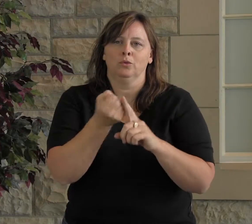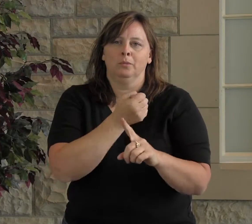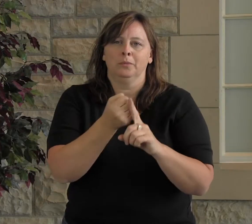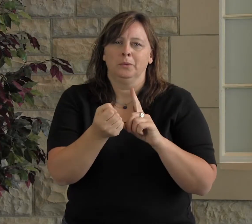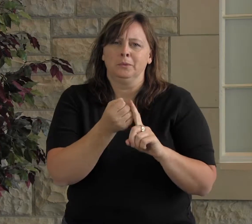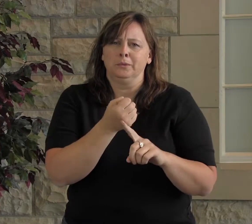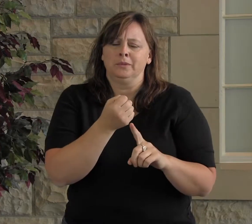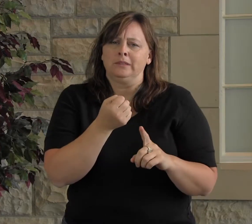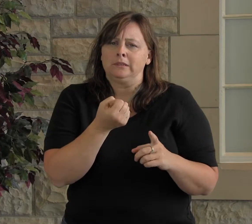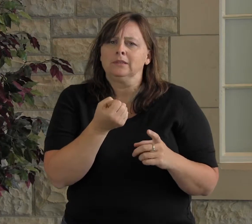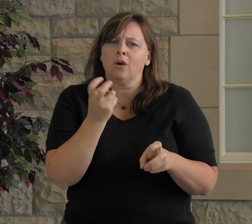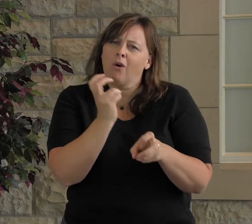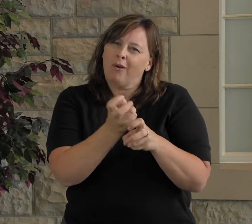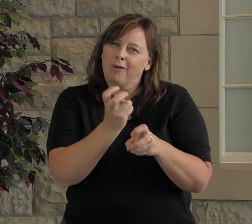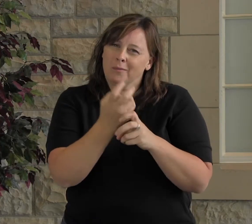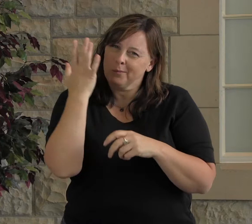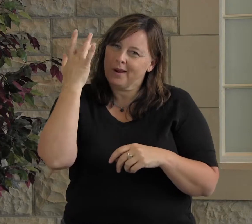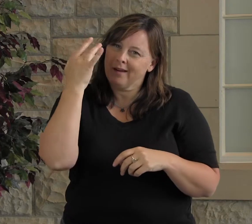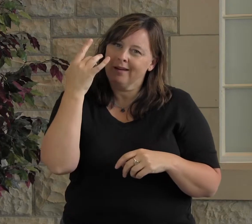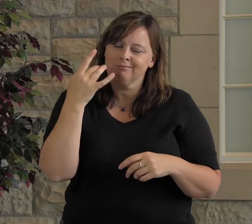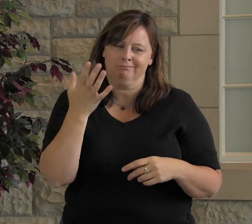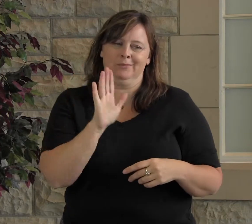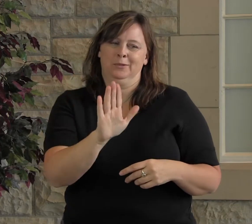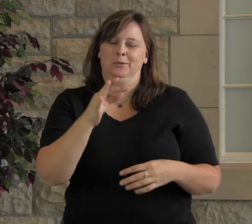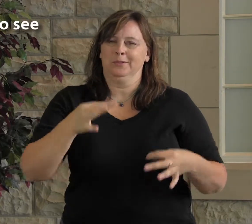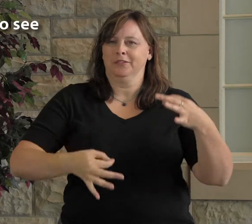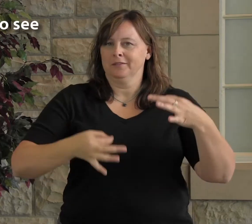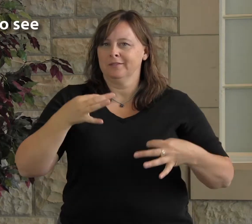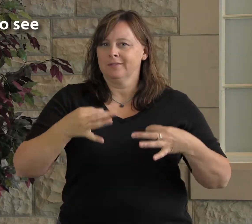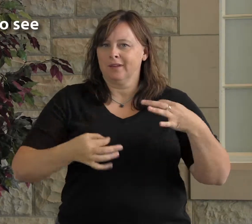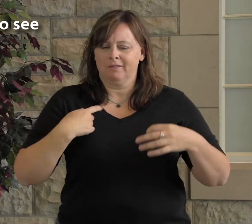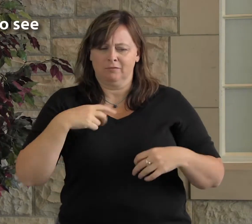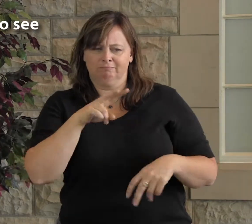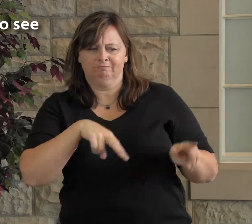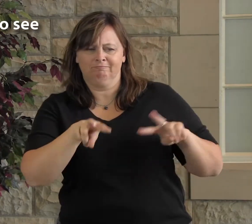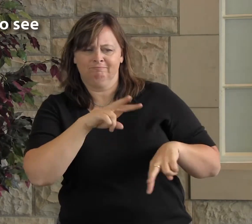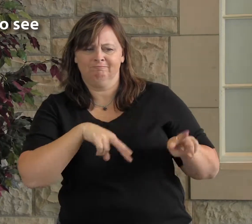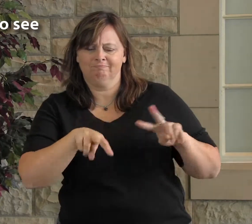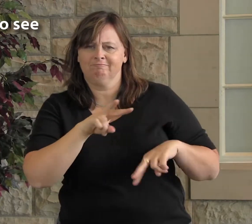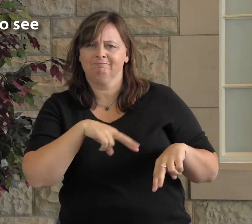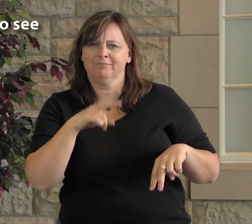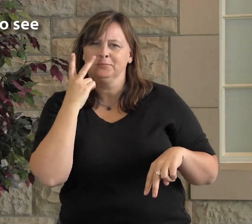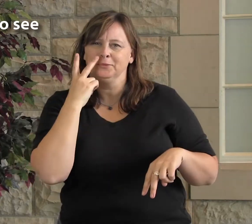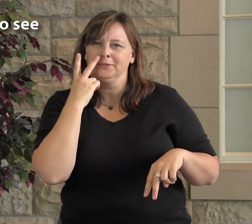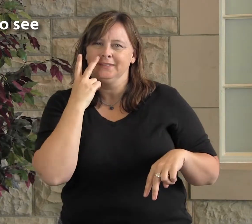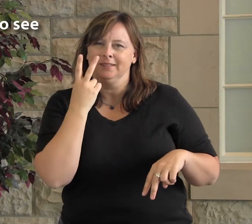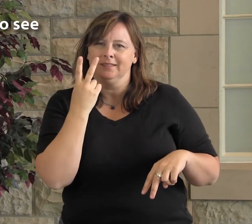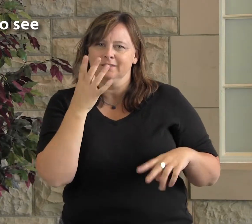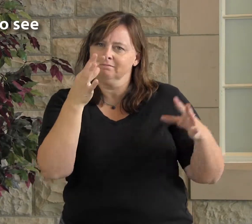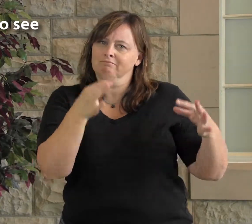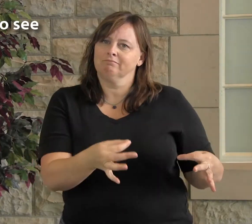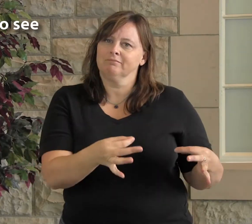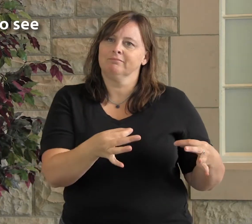Emotional abuse is a hard one to notice, because a lot of it depends on your judgement.